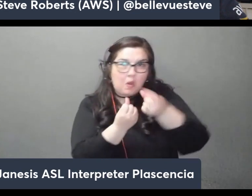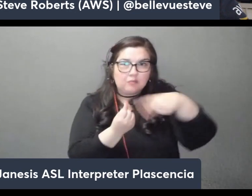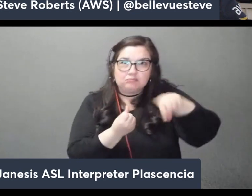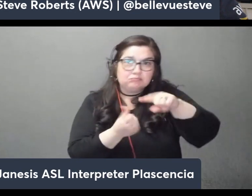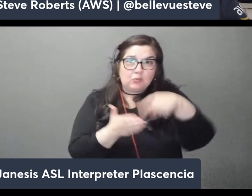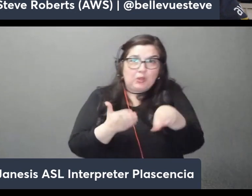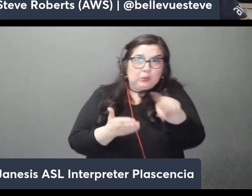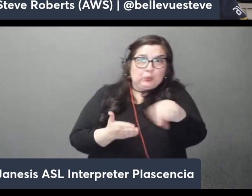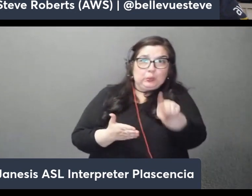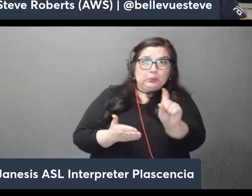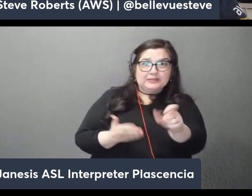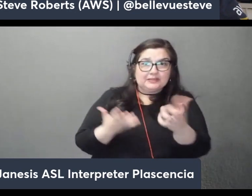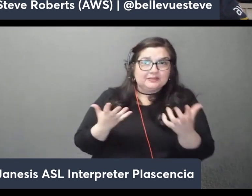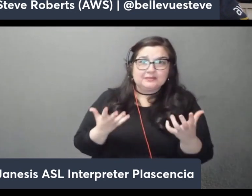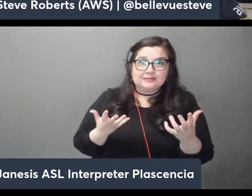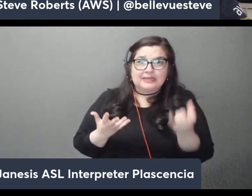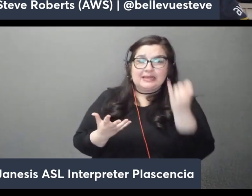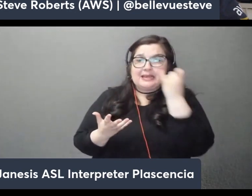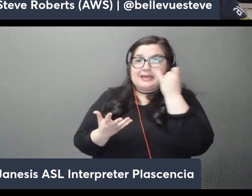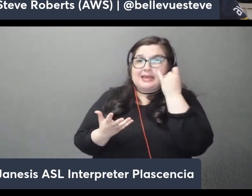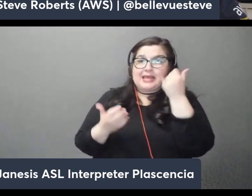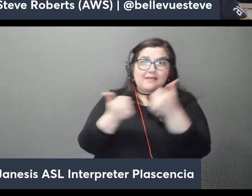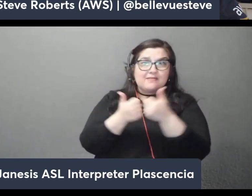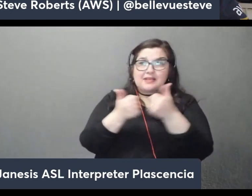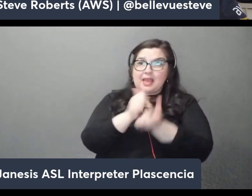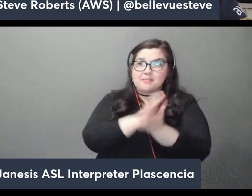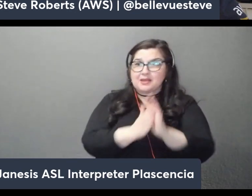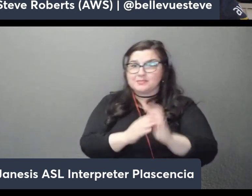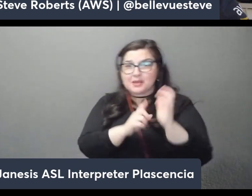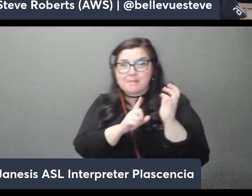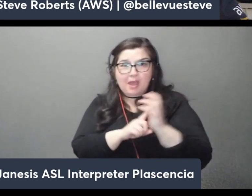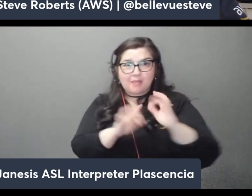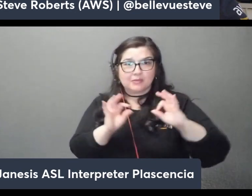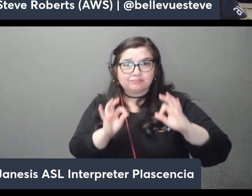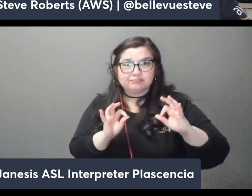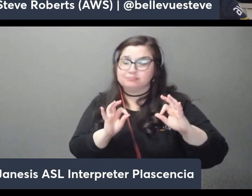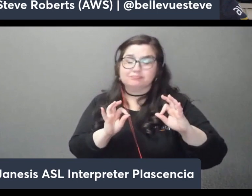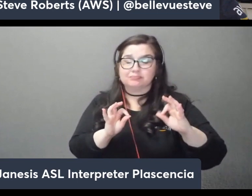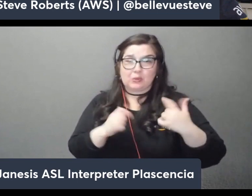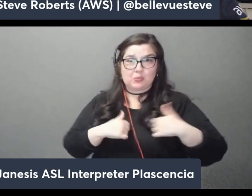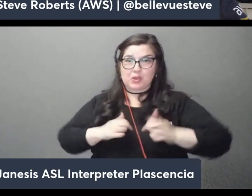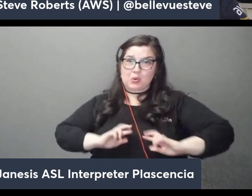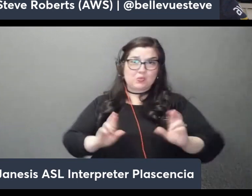so if your game becomes popular, we are backing this build so that we can support that.